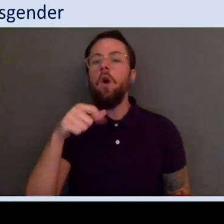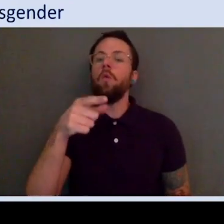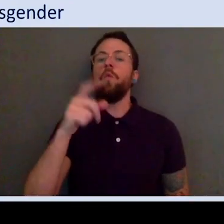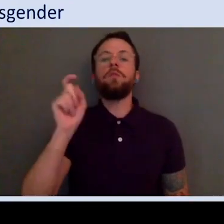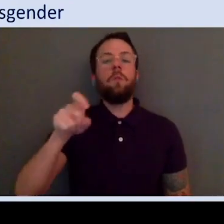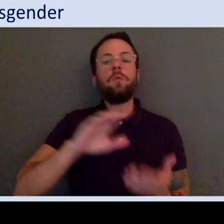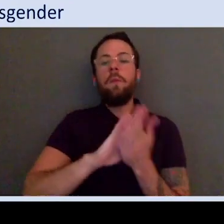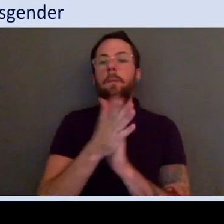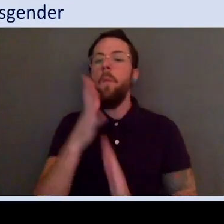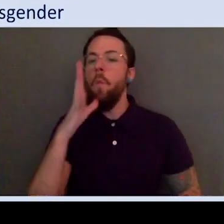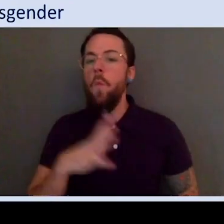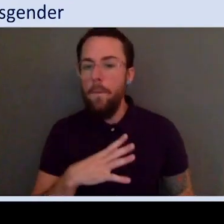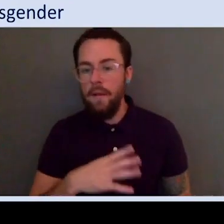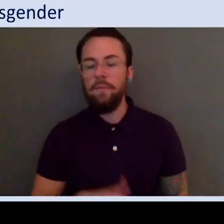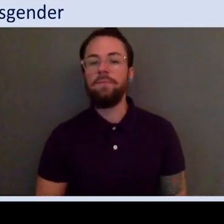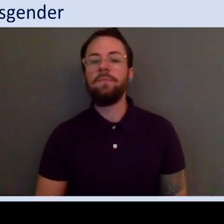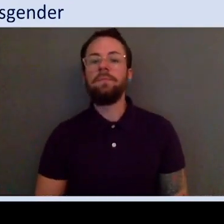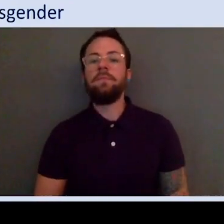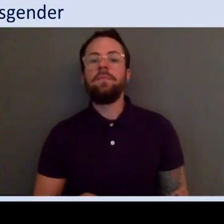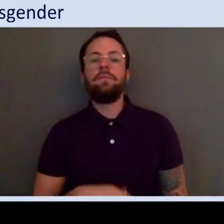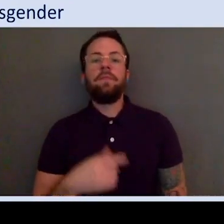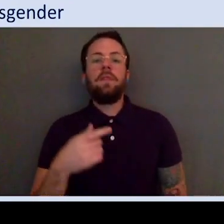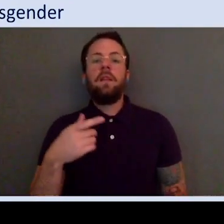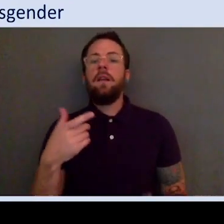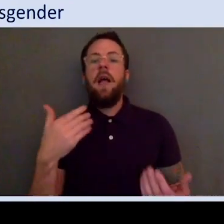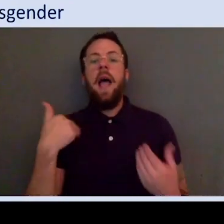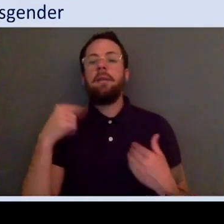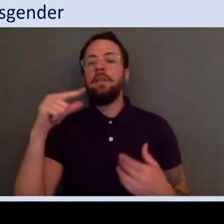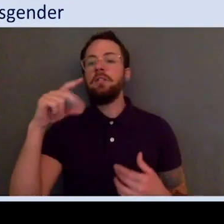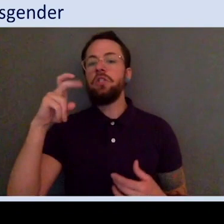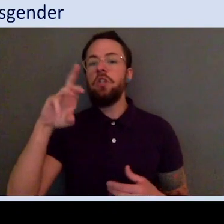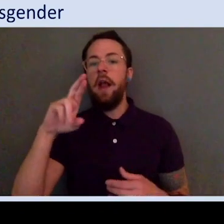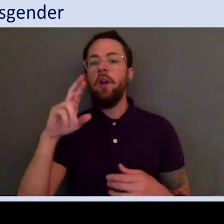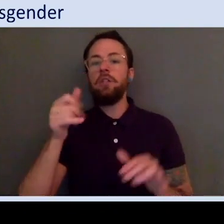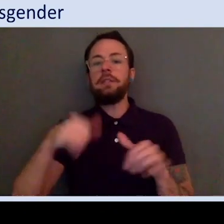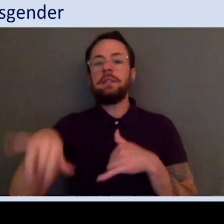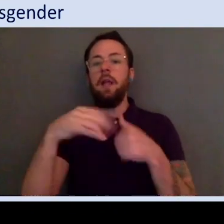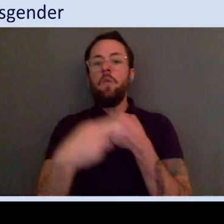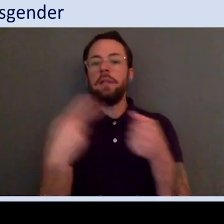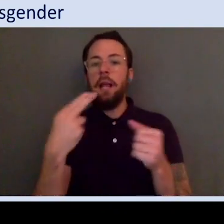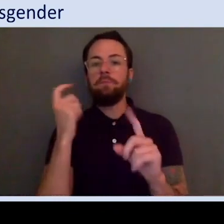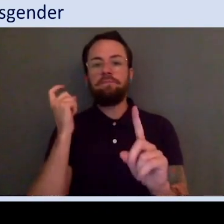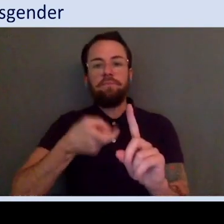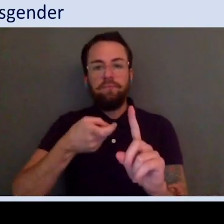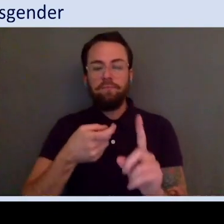The opposite is true if you are born with a vagina and society says you should act like a woman.